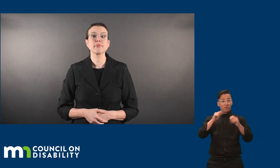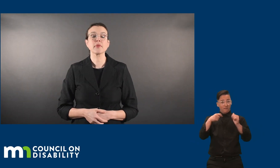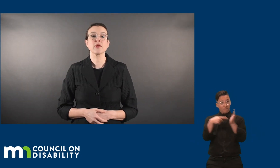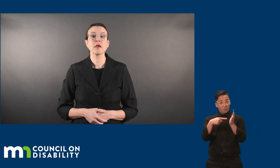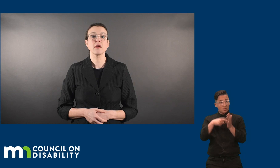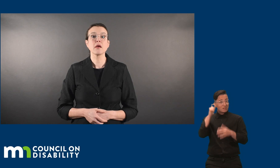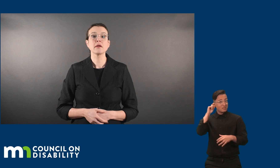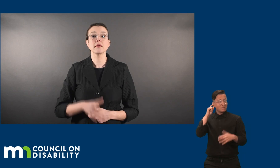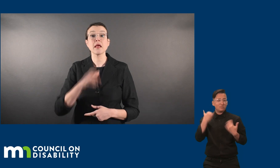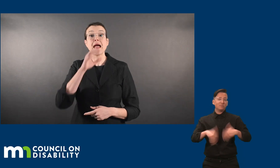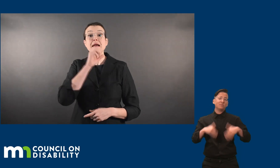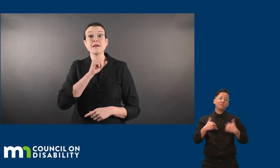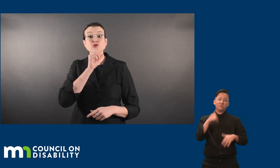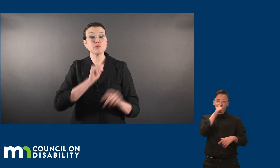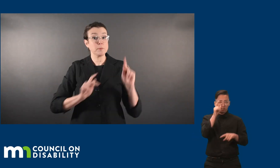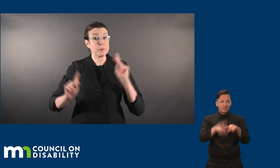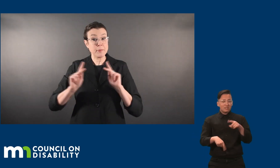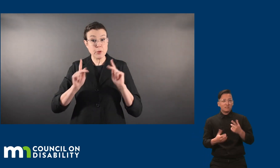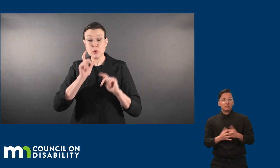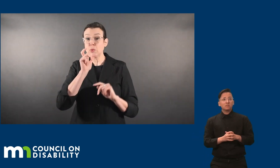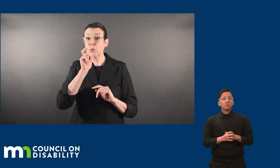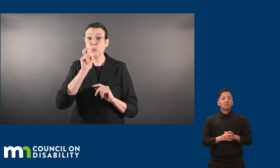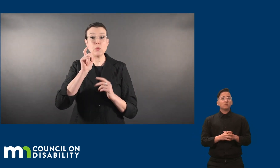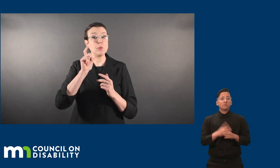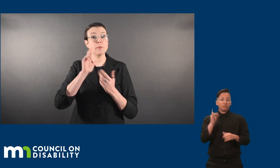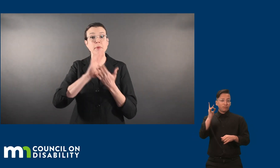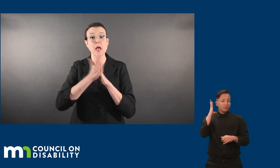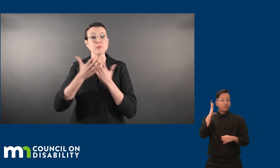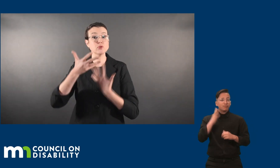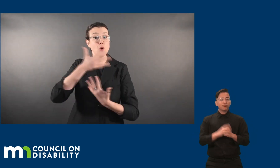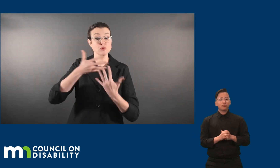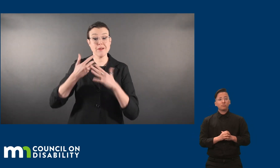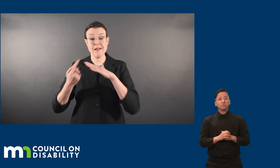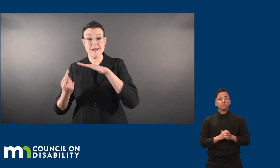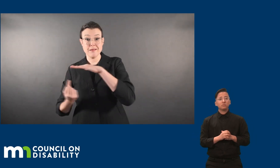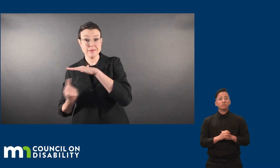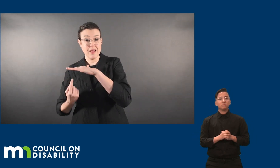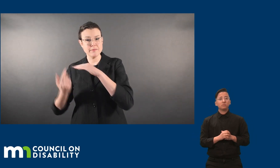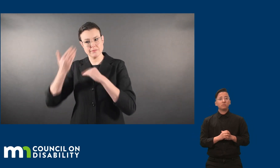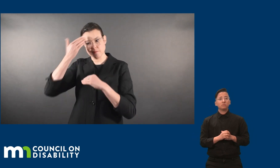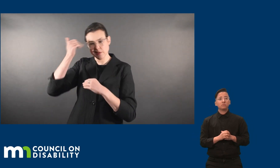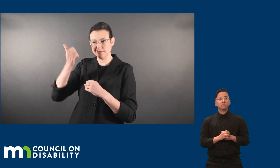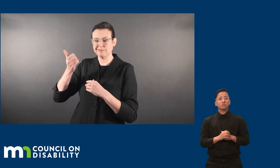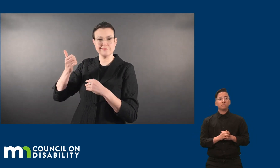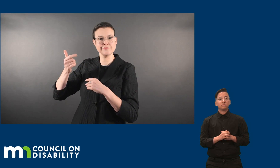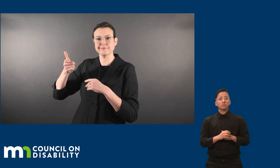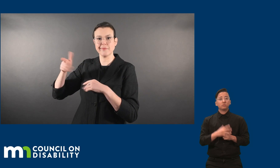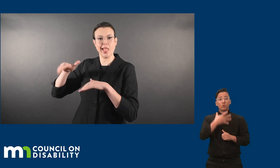is severely reduced. Aging people who become socially isolated